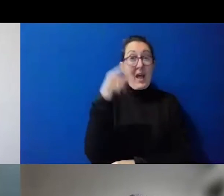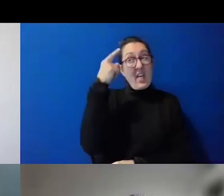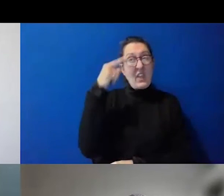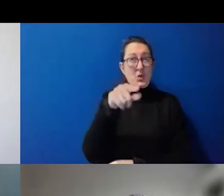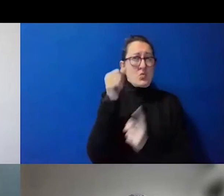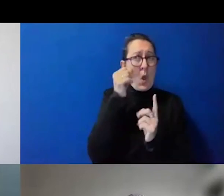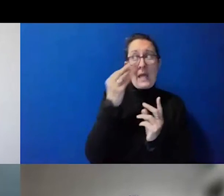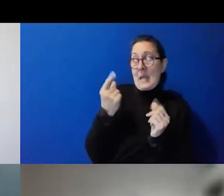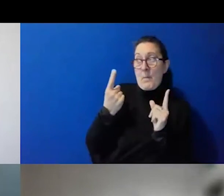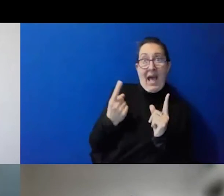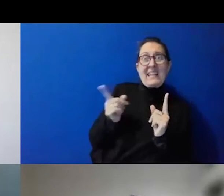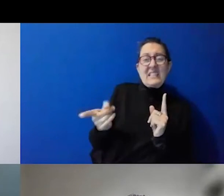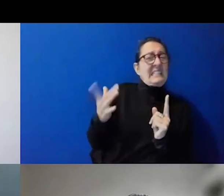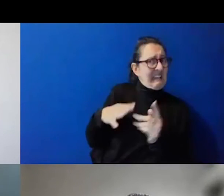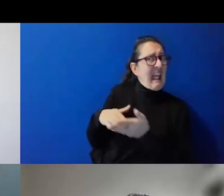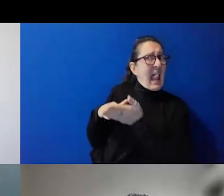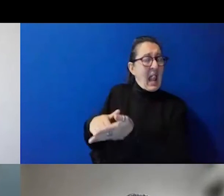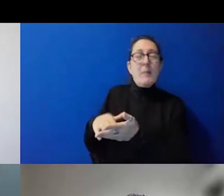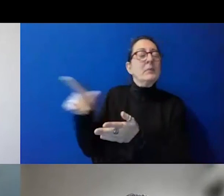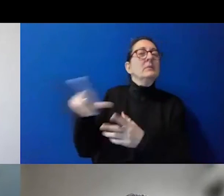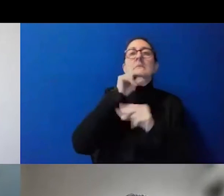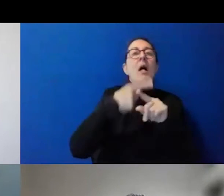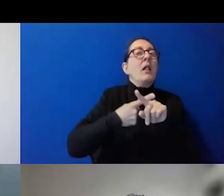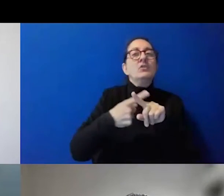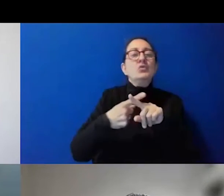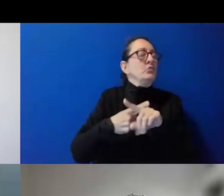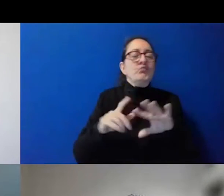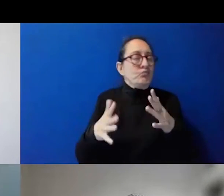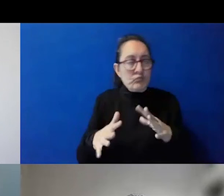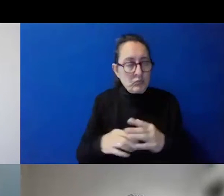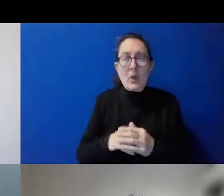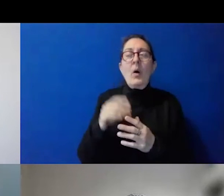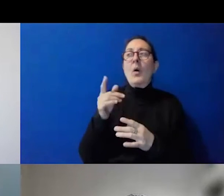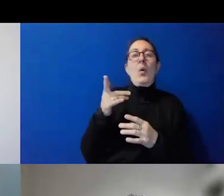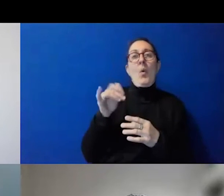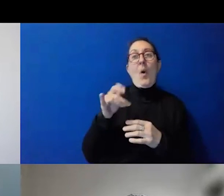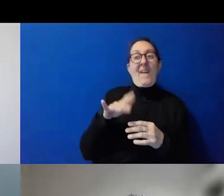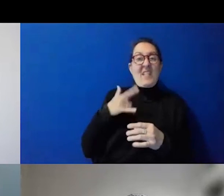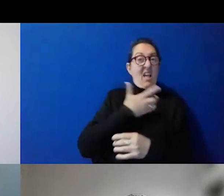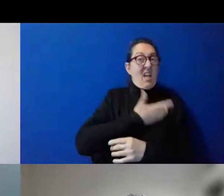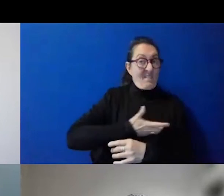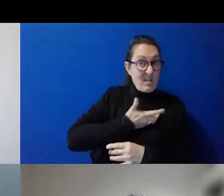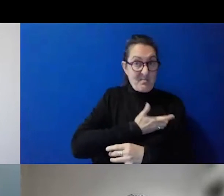speak English um clearly or or feel comfortable in communicating in English for a complex legal